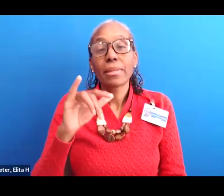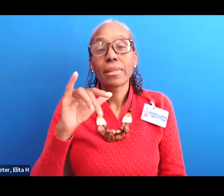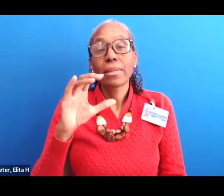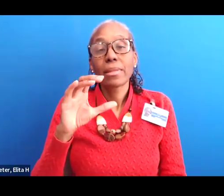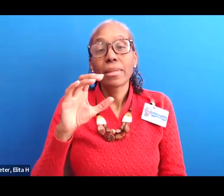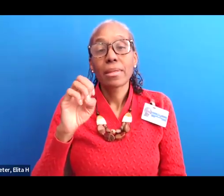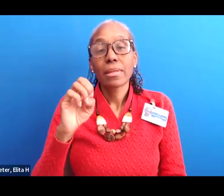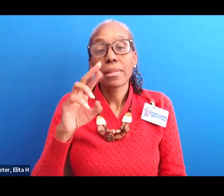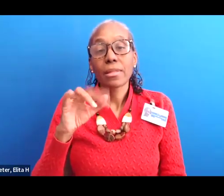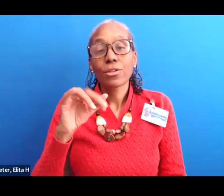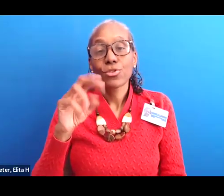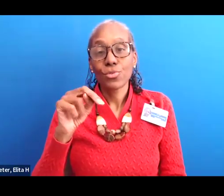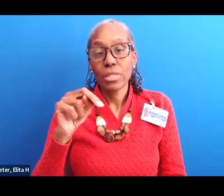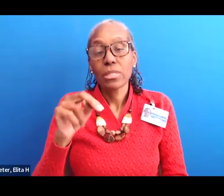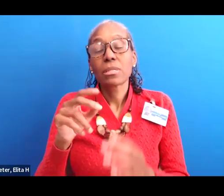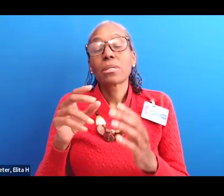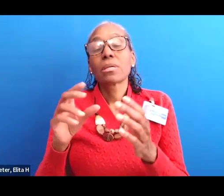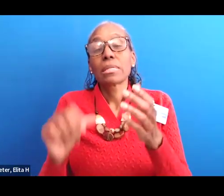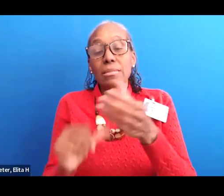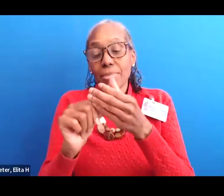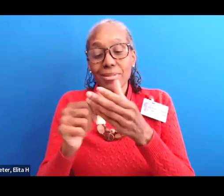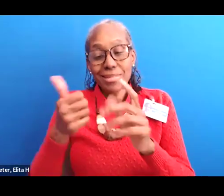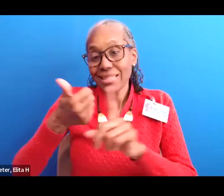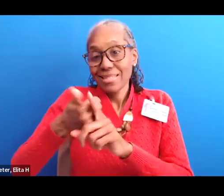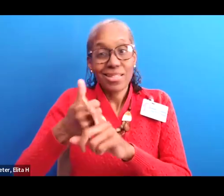is not strong enough for adults. People